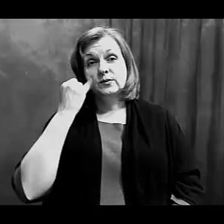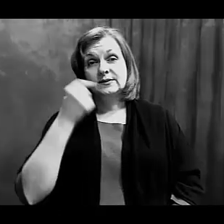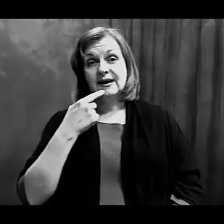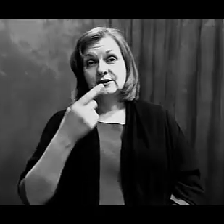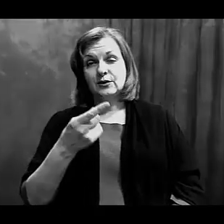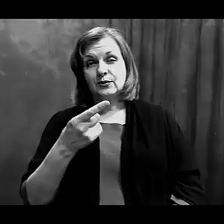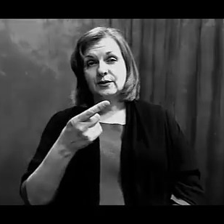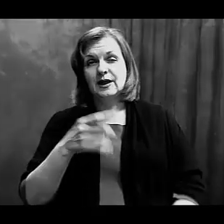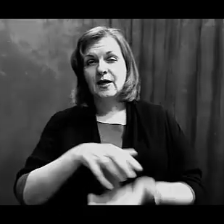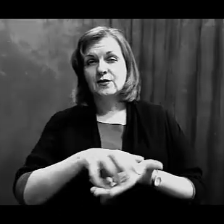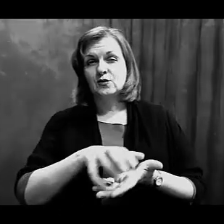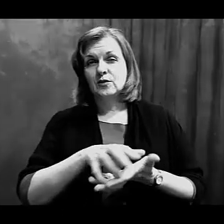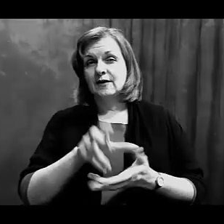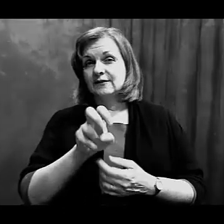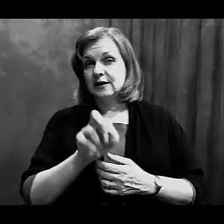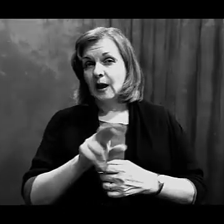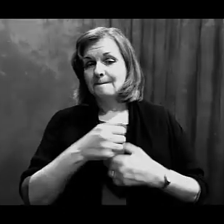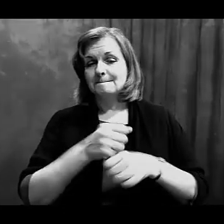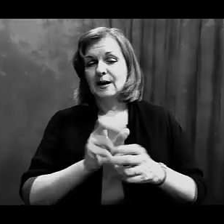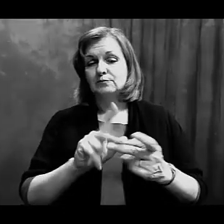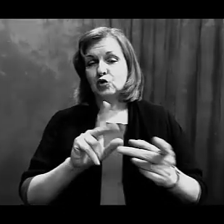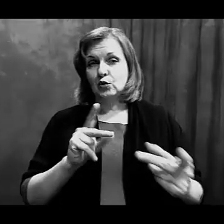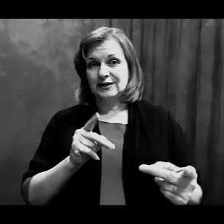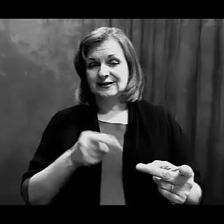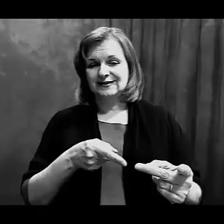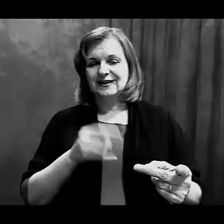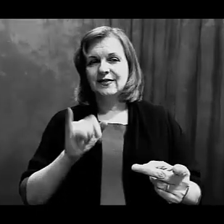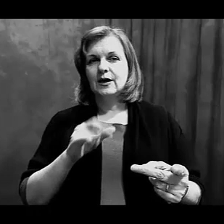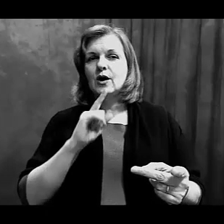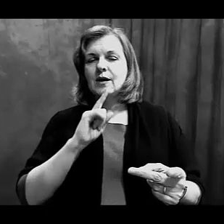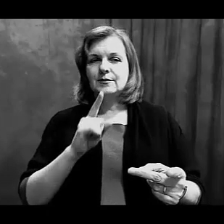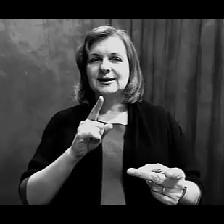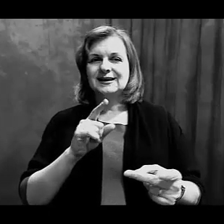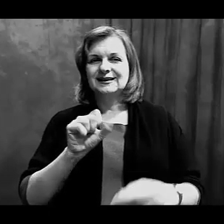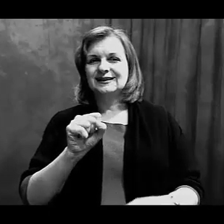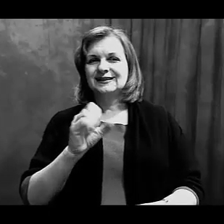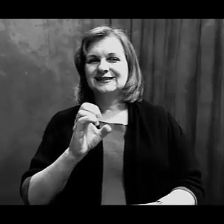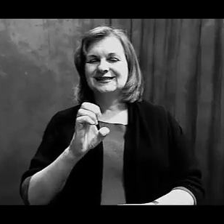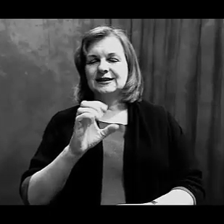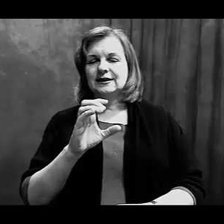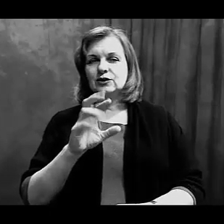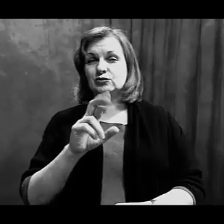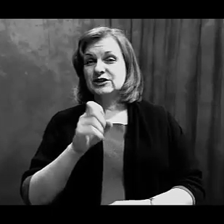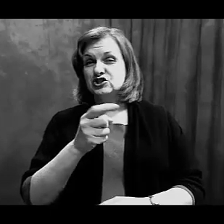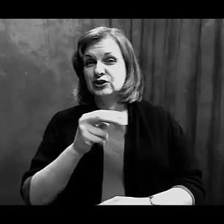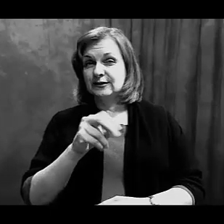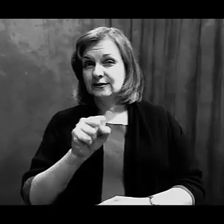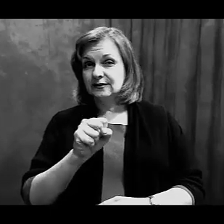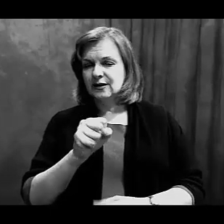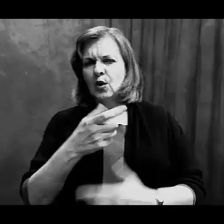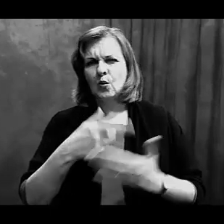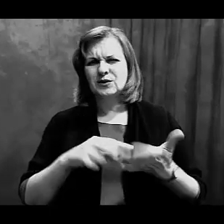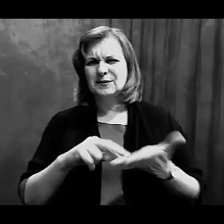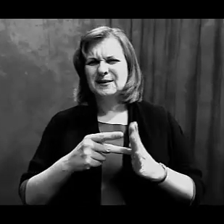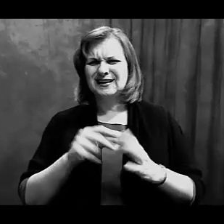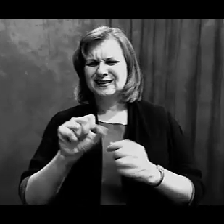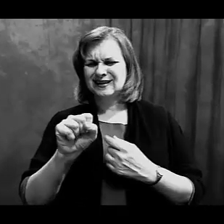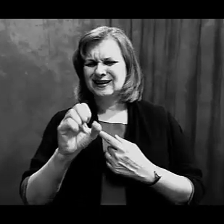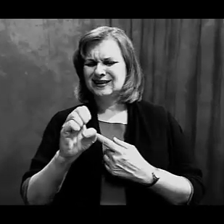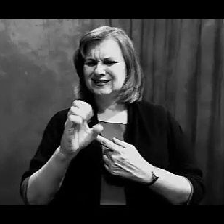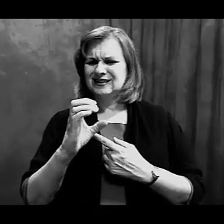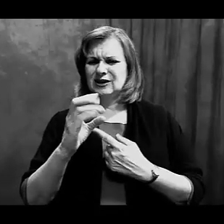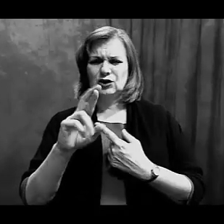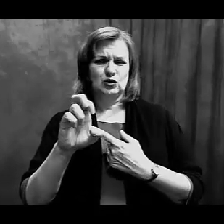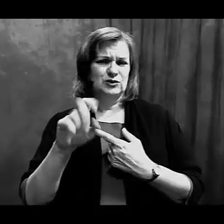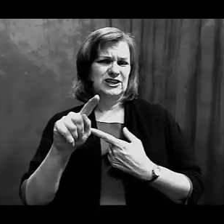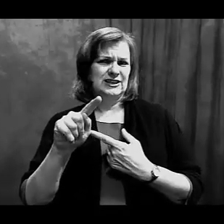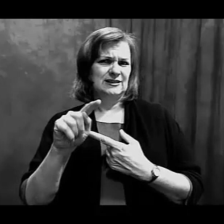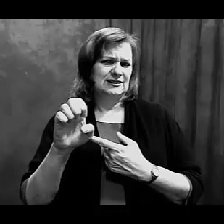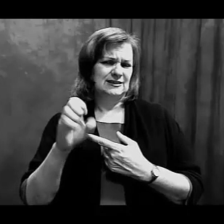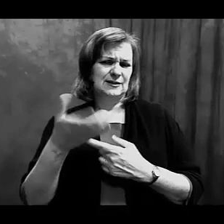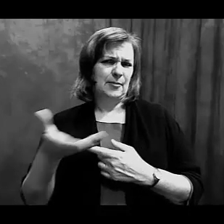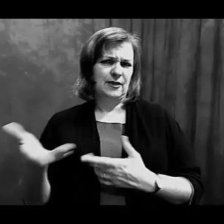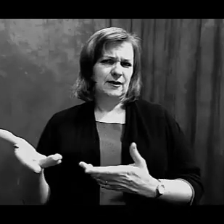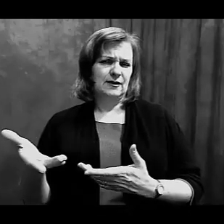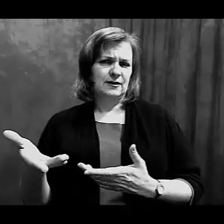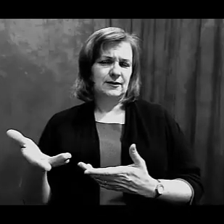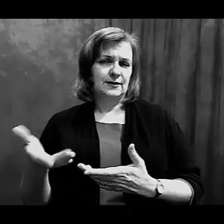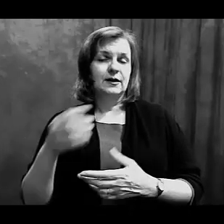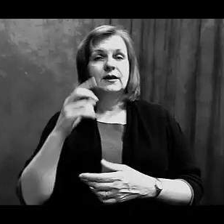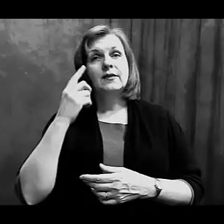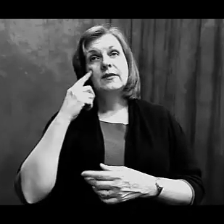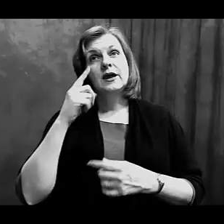so if I tell you here that the rough ER makes proteins that are destined for secretions -- what does it mean to secrete something?